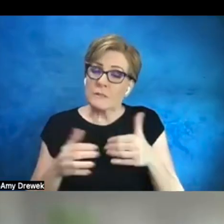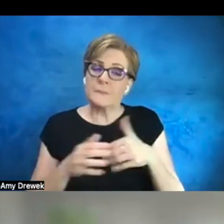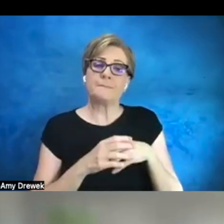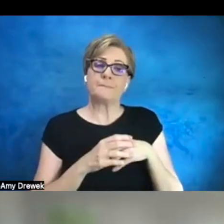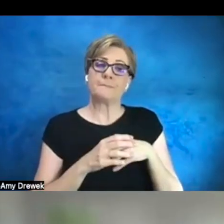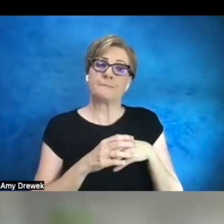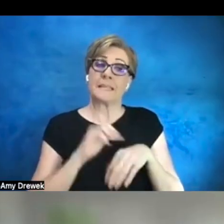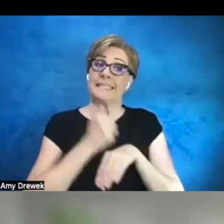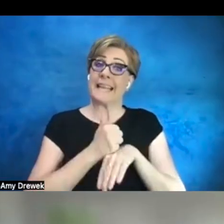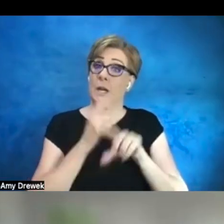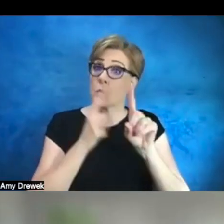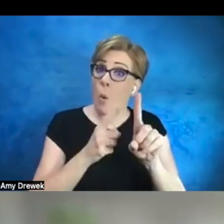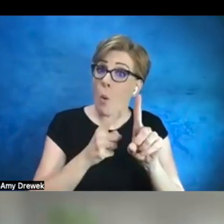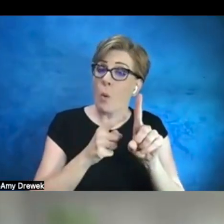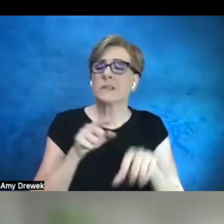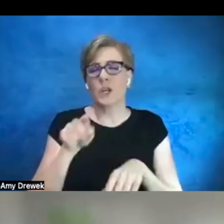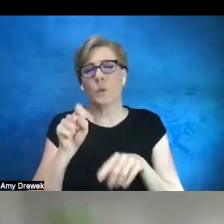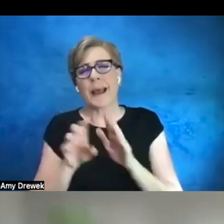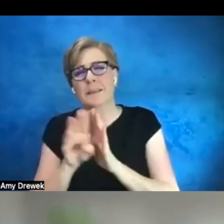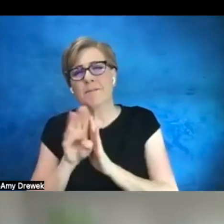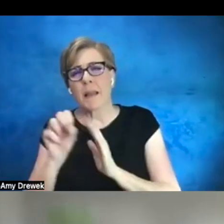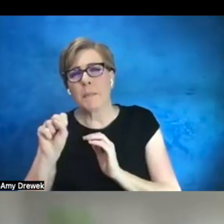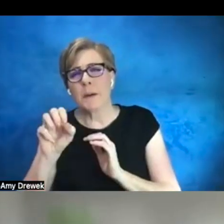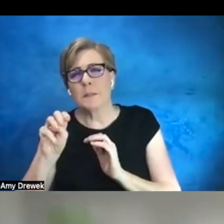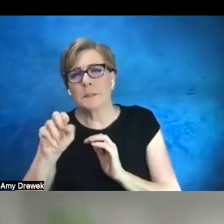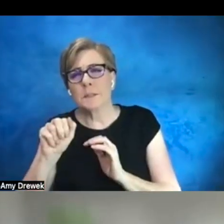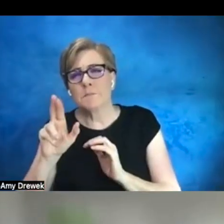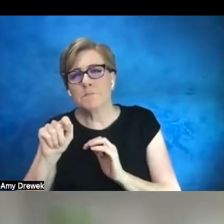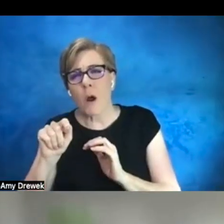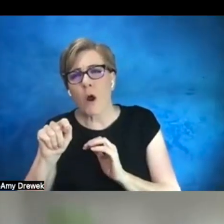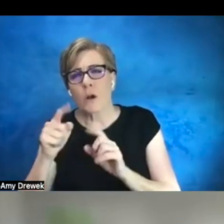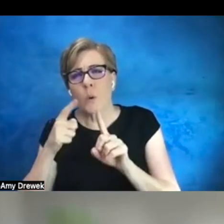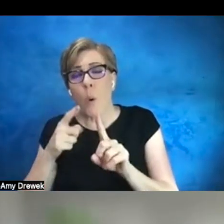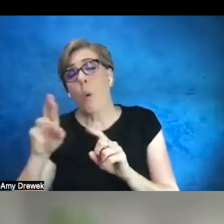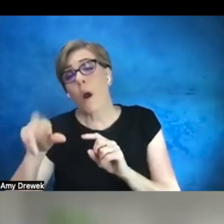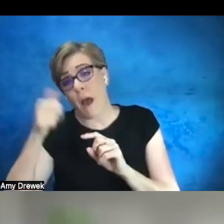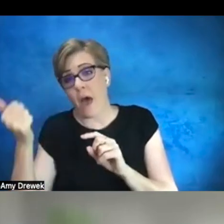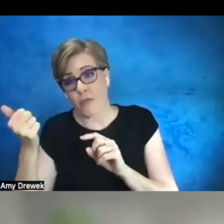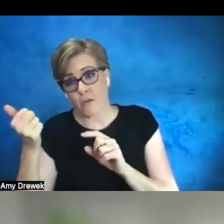goals -- there are a whole lot of goal frameworks that can work for this -- reflect, and close out.